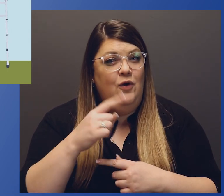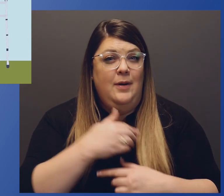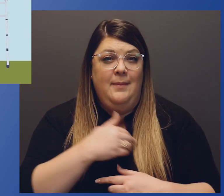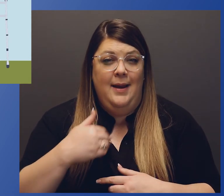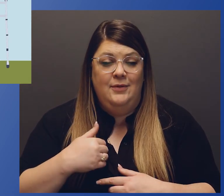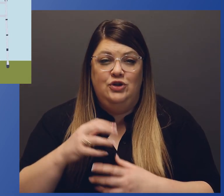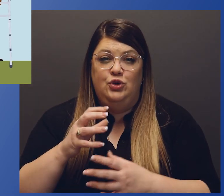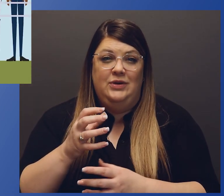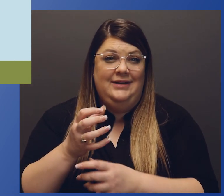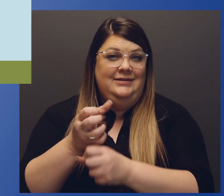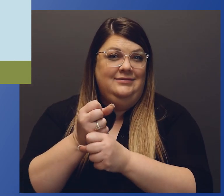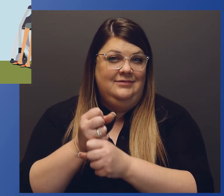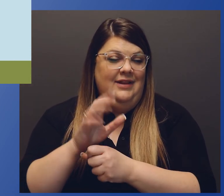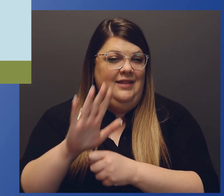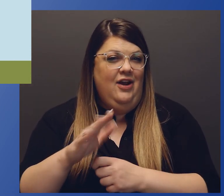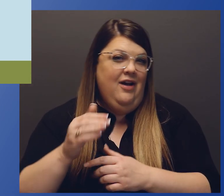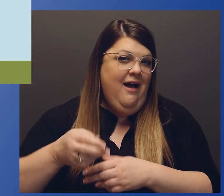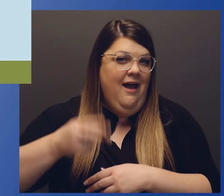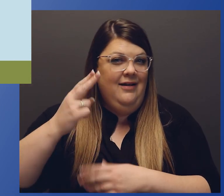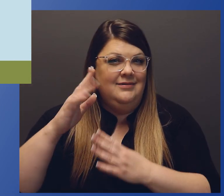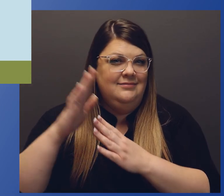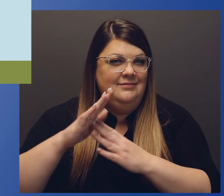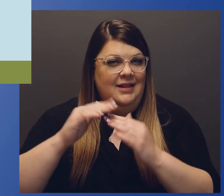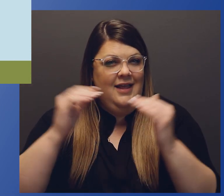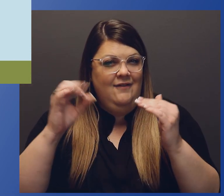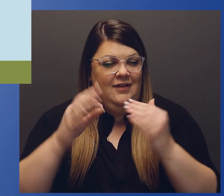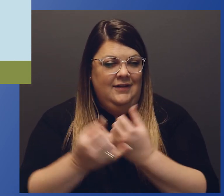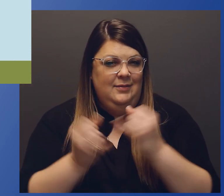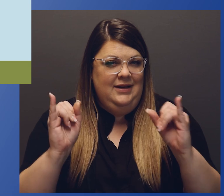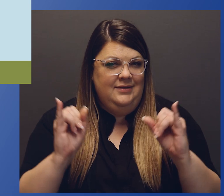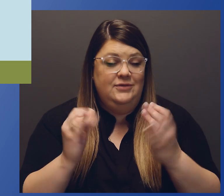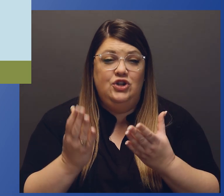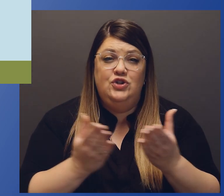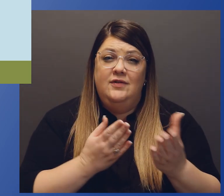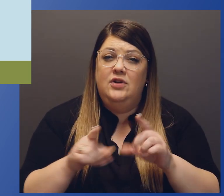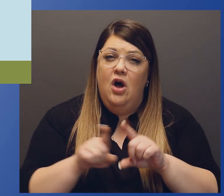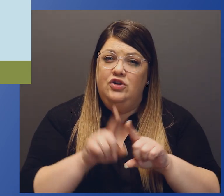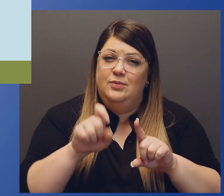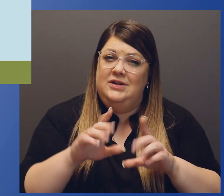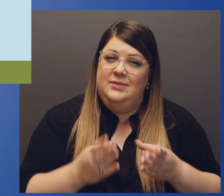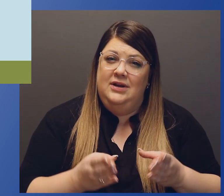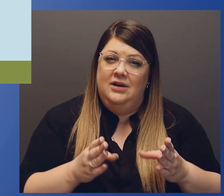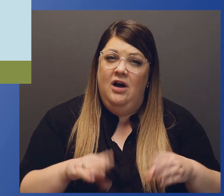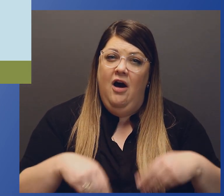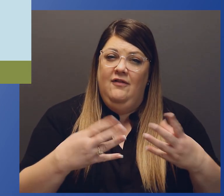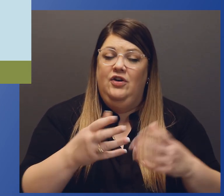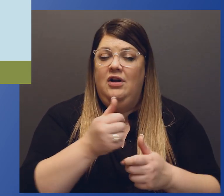under the Arizona Long Term Care System, or ALTCS. DDD members must also be eligible for ALTCS